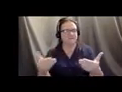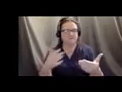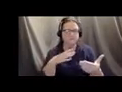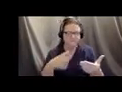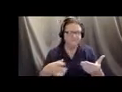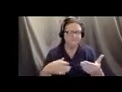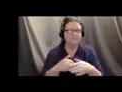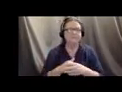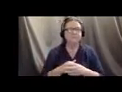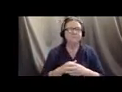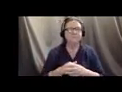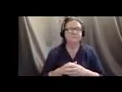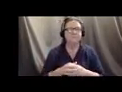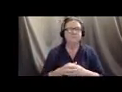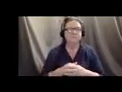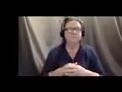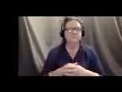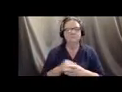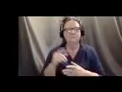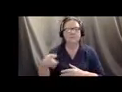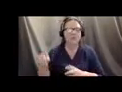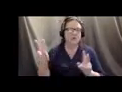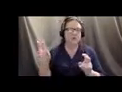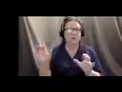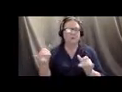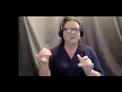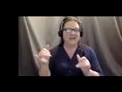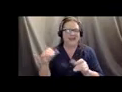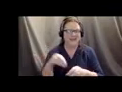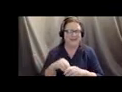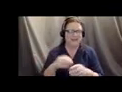And you know play in many areas.